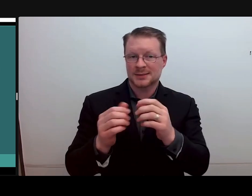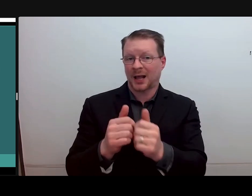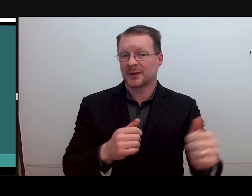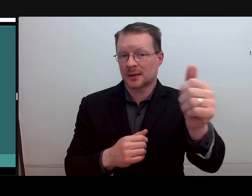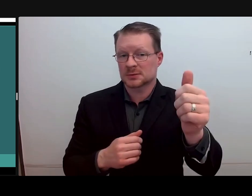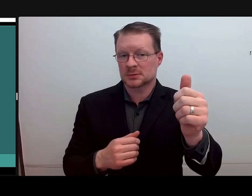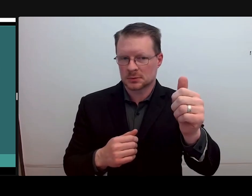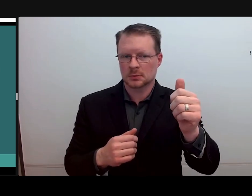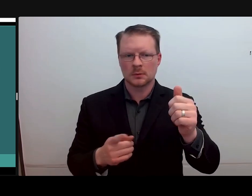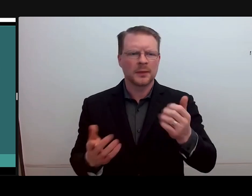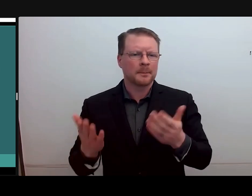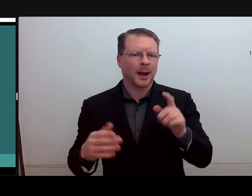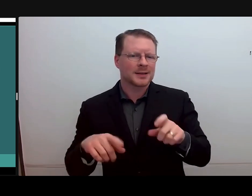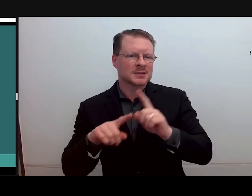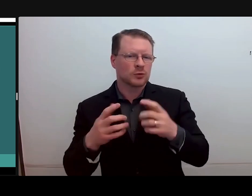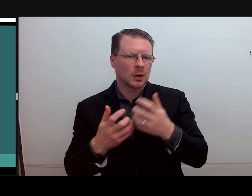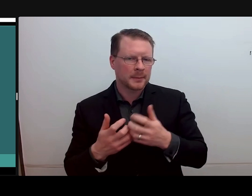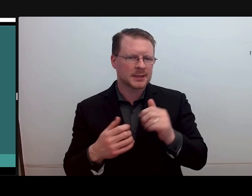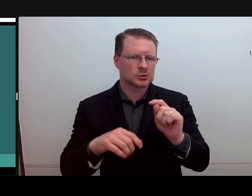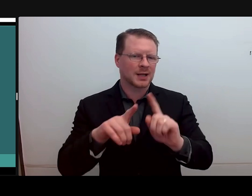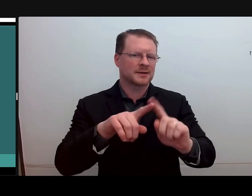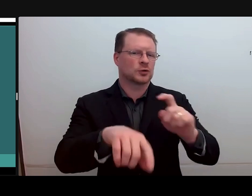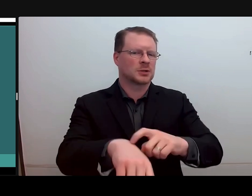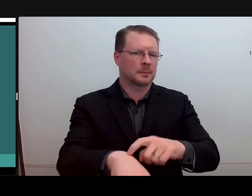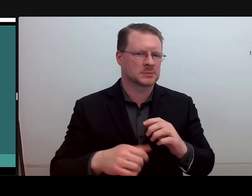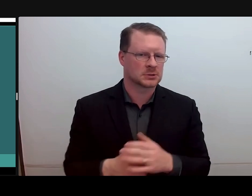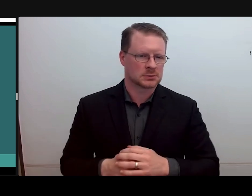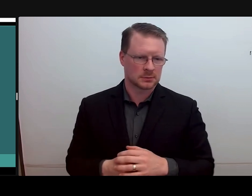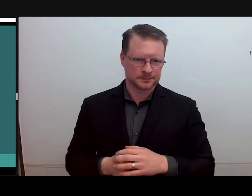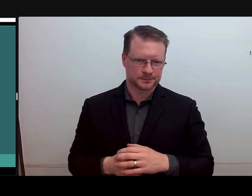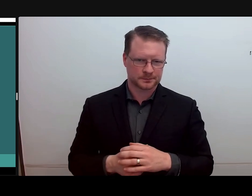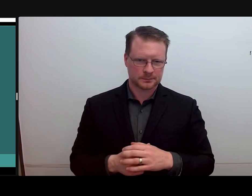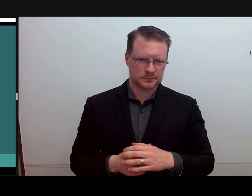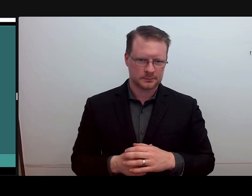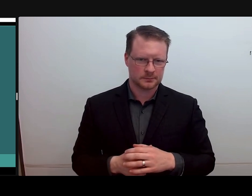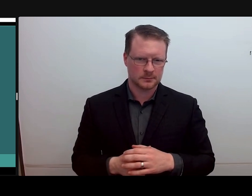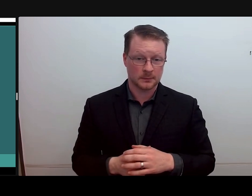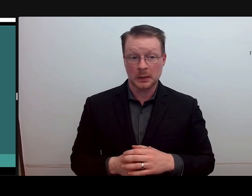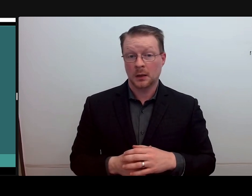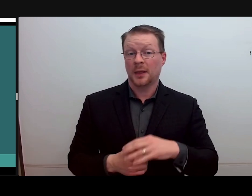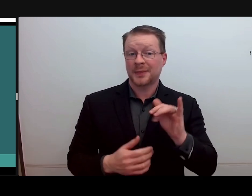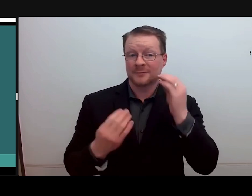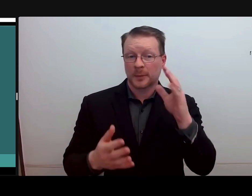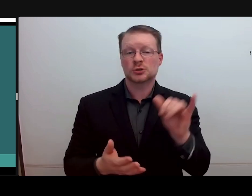we need to recognize in advance that they might need different accommodations at different stages.